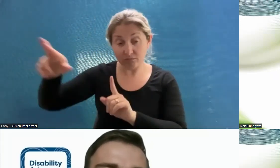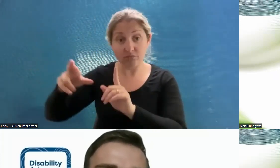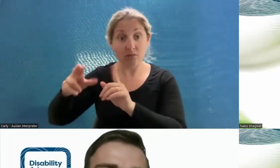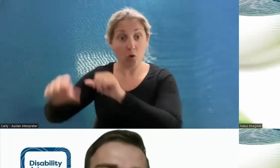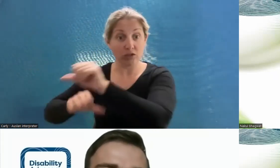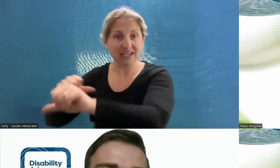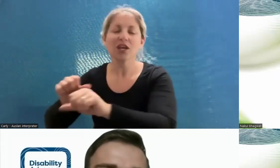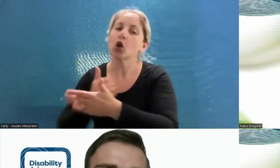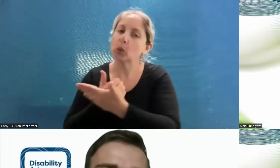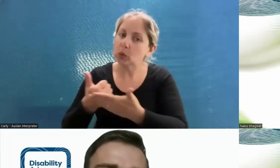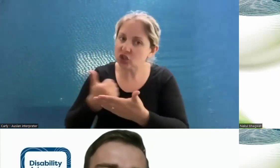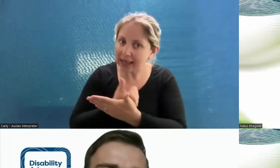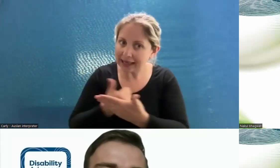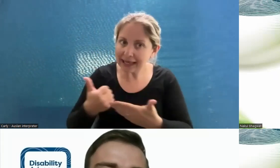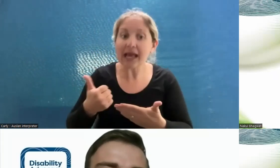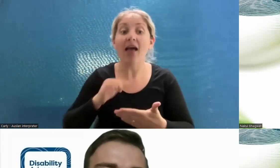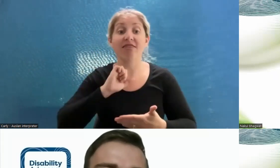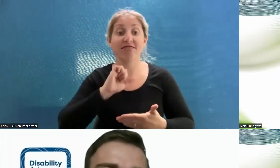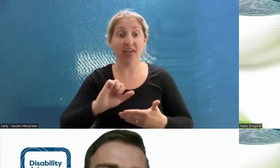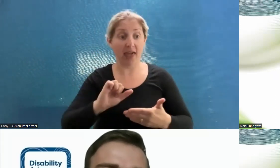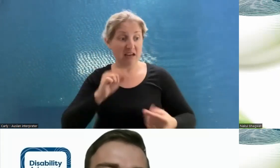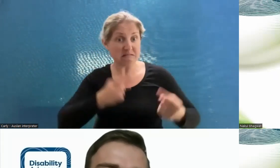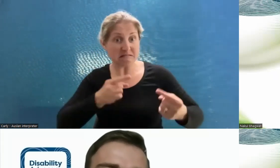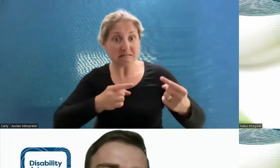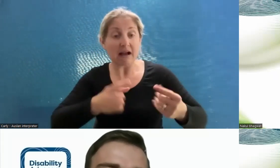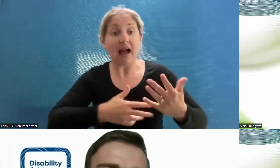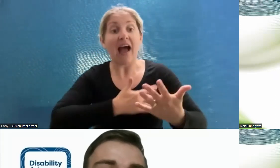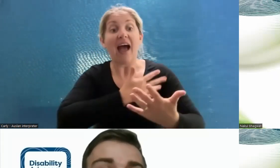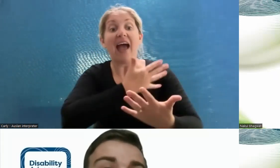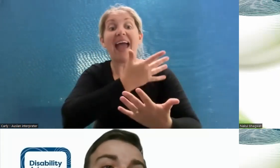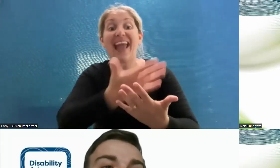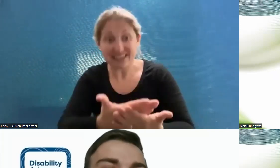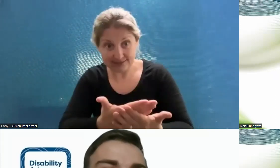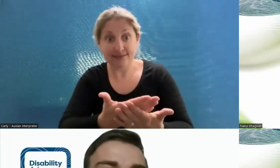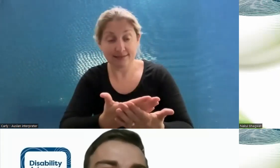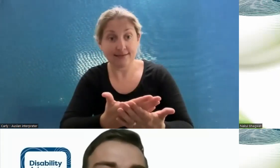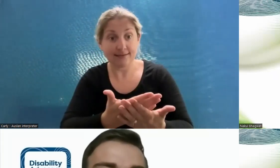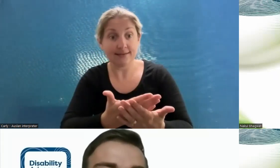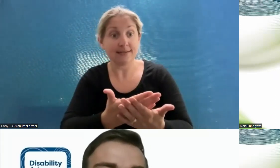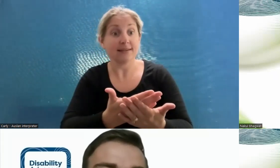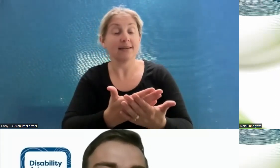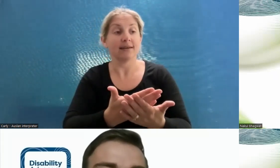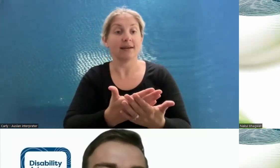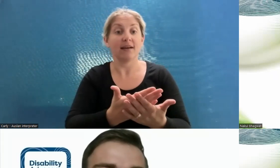matters that have reached the end or are reaching the end of what the tribunal's alternative dispute resolution process is.